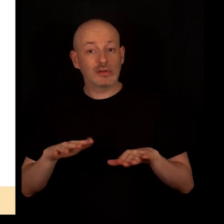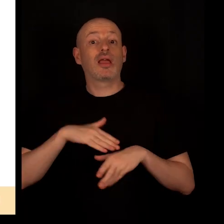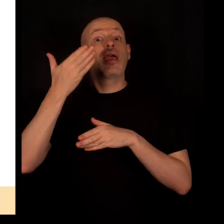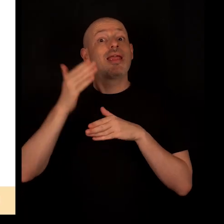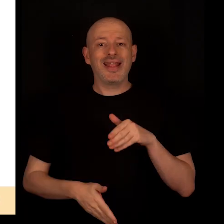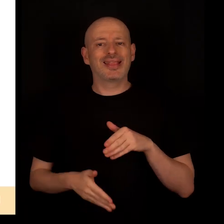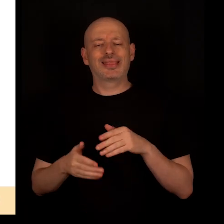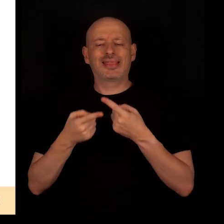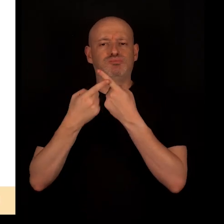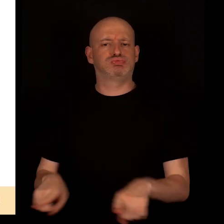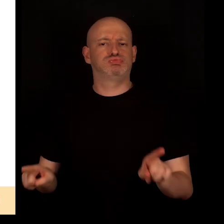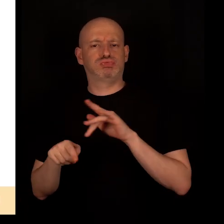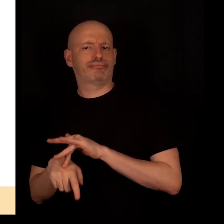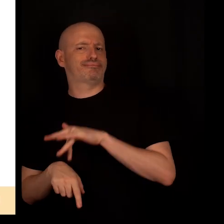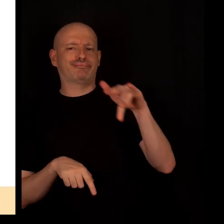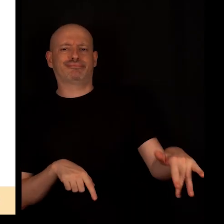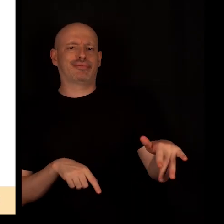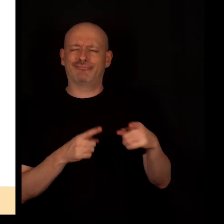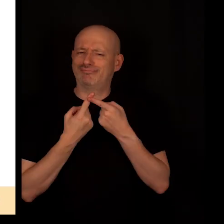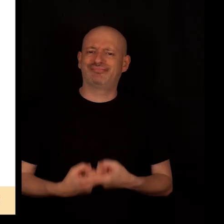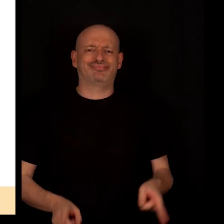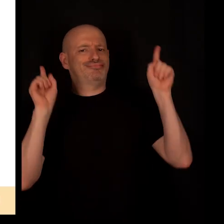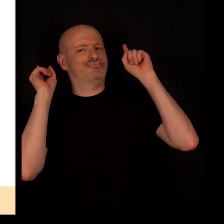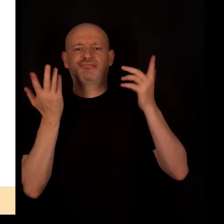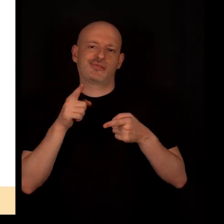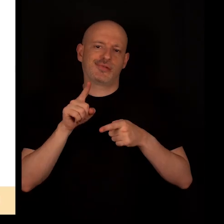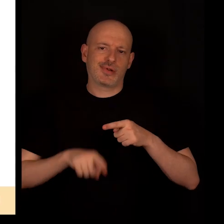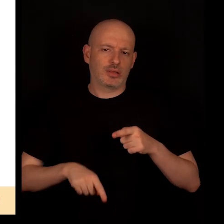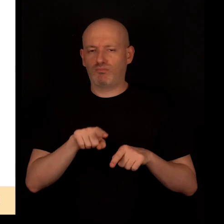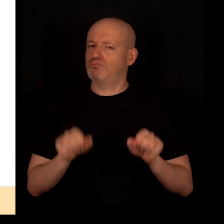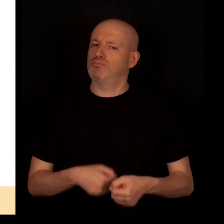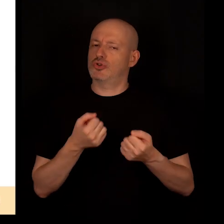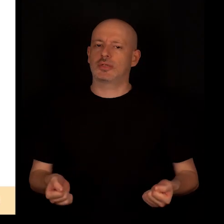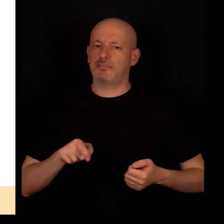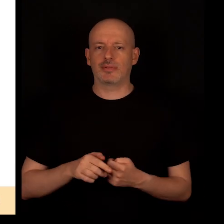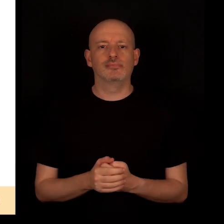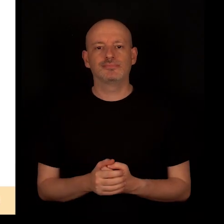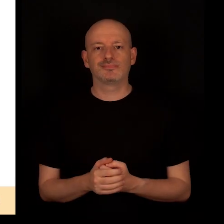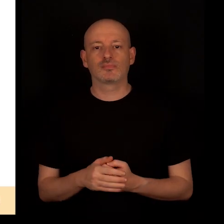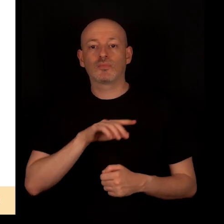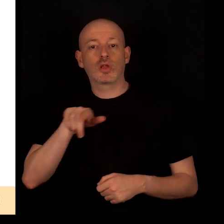And then in the end, it will be somewhere else So, something totally different. This is not possible.